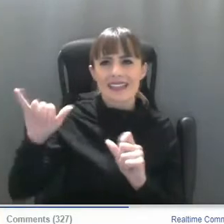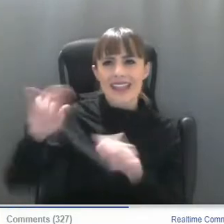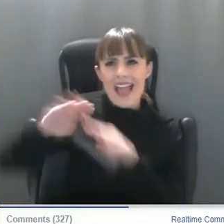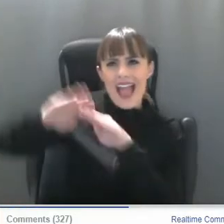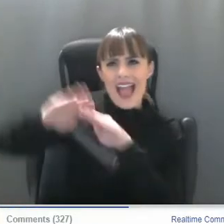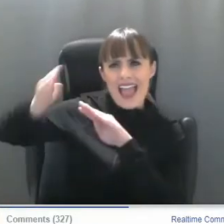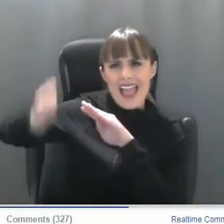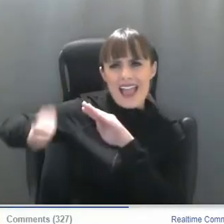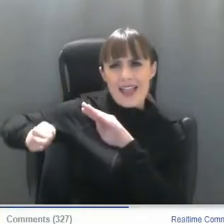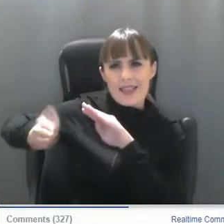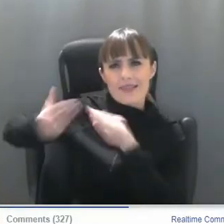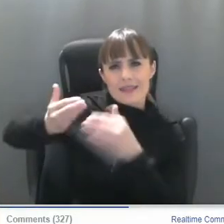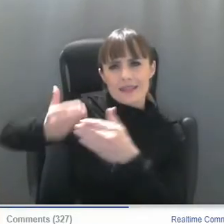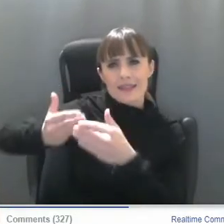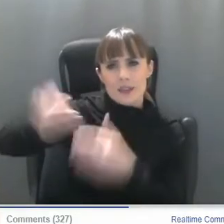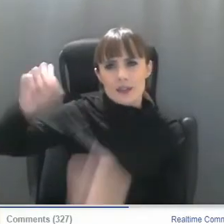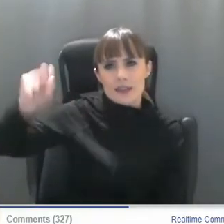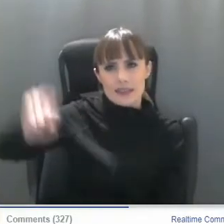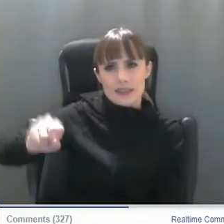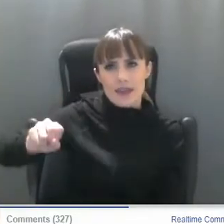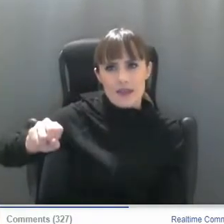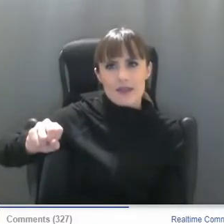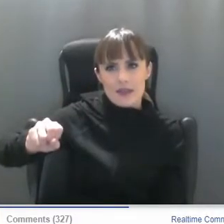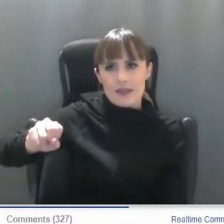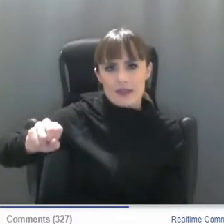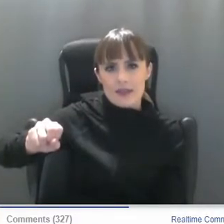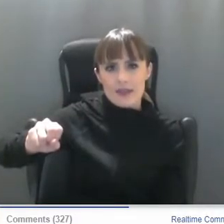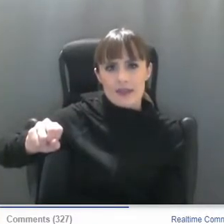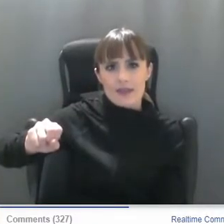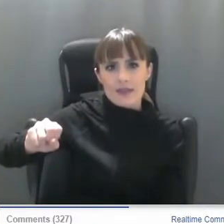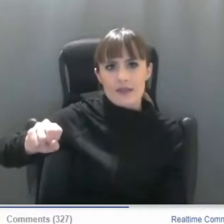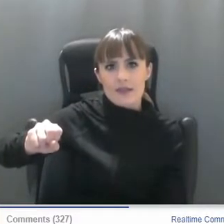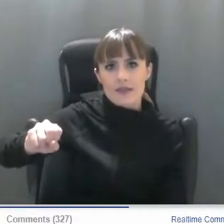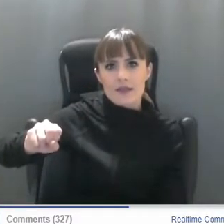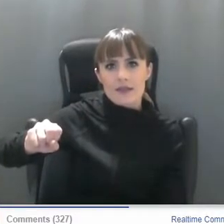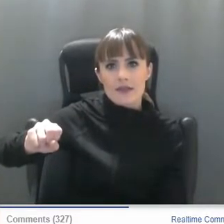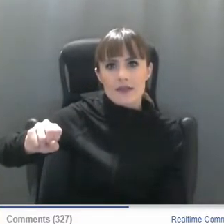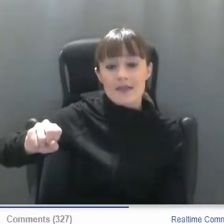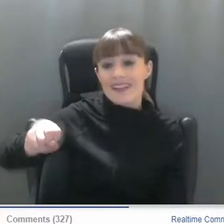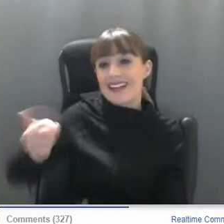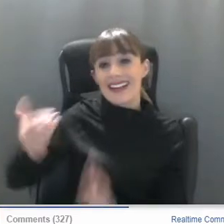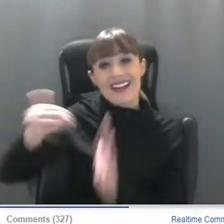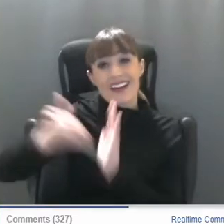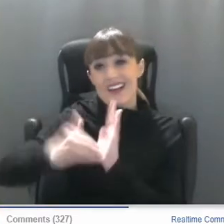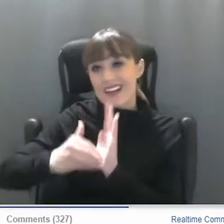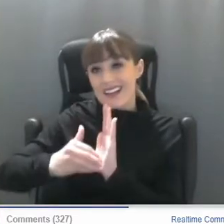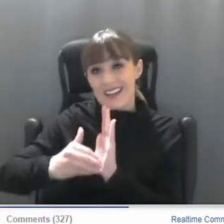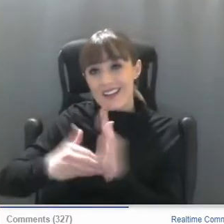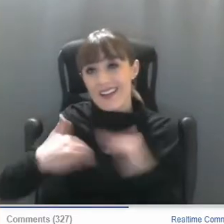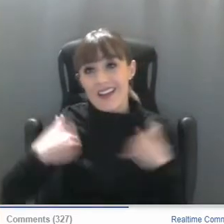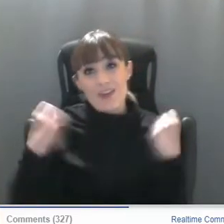the zoo. And again, there's still a lot of ways you guys can support the zoo.